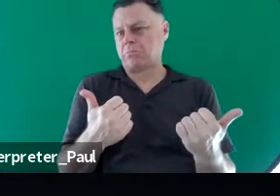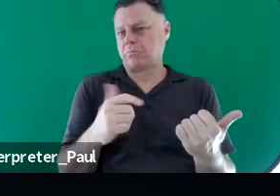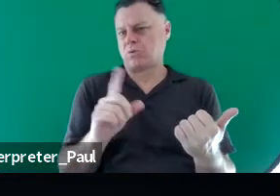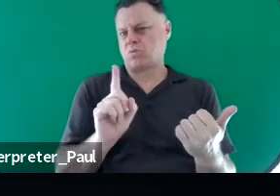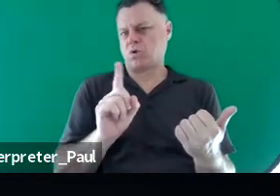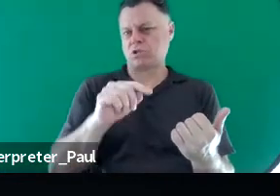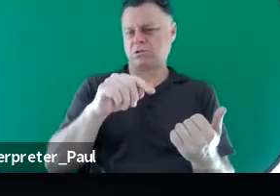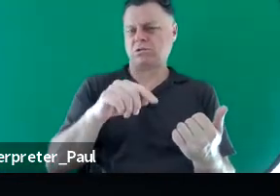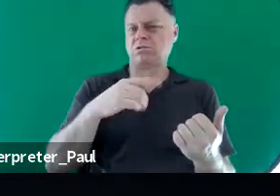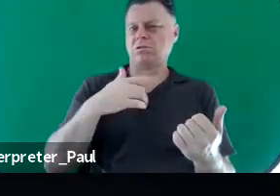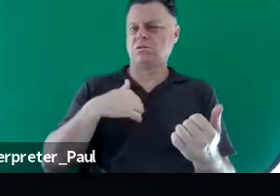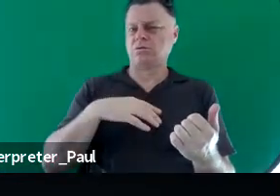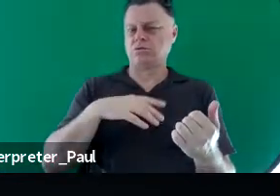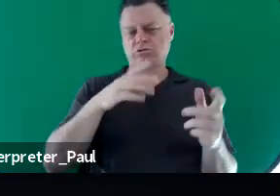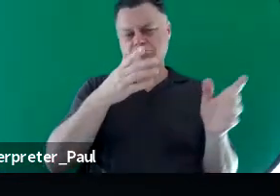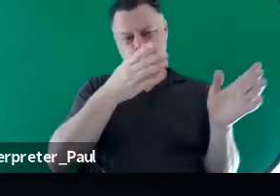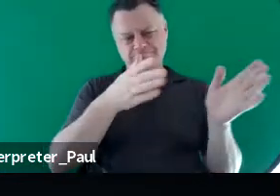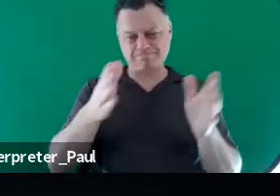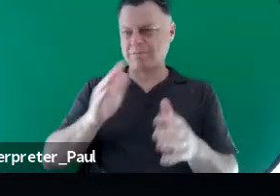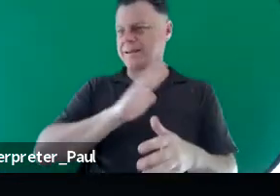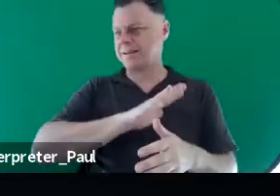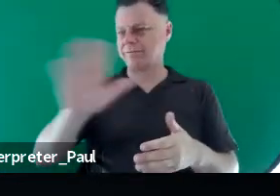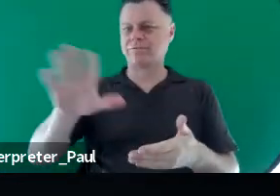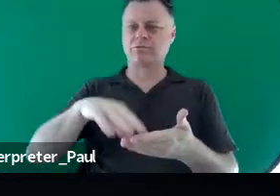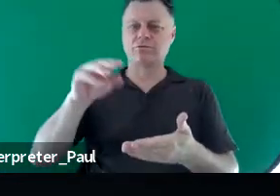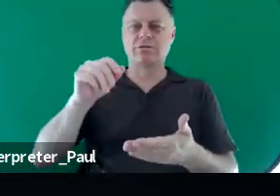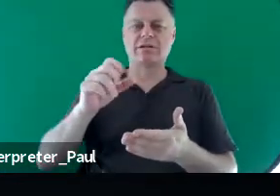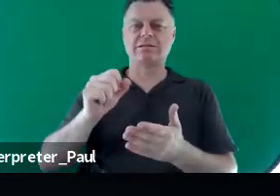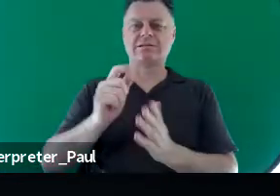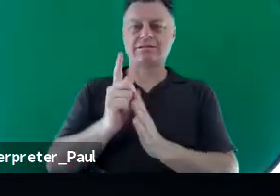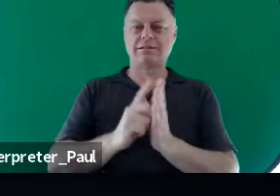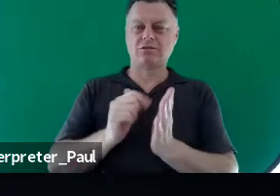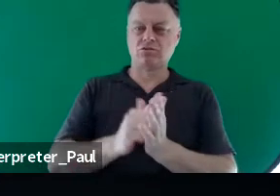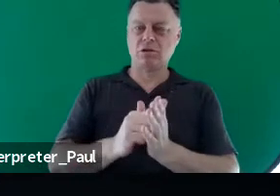to fundamentally about that every student has a right to quality education that is